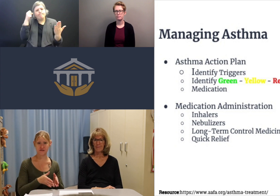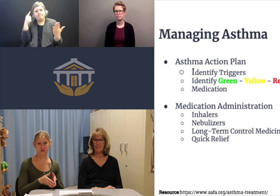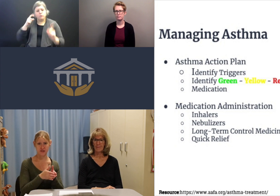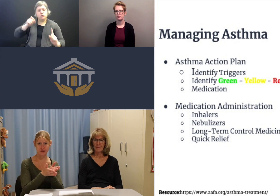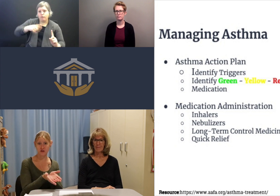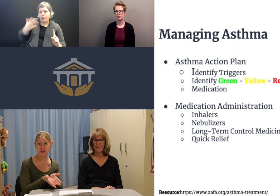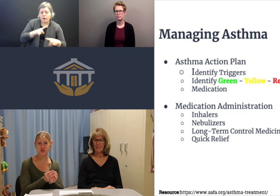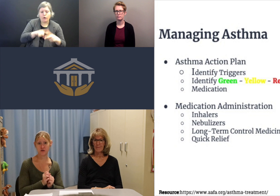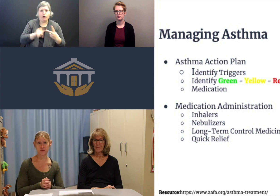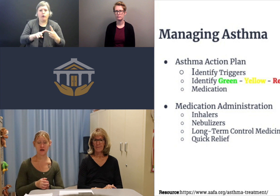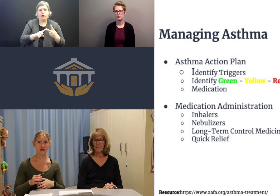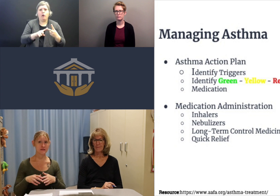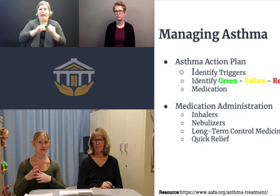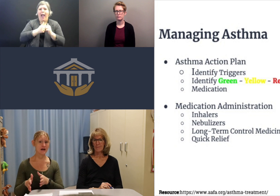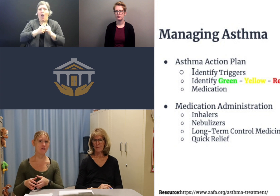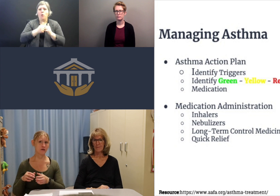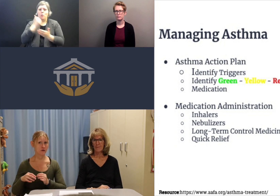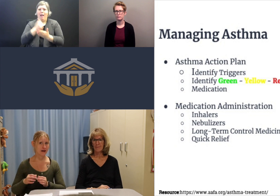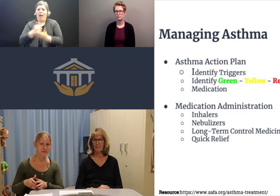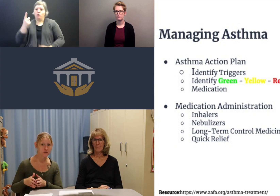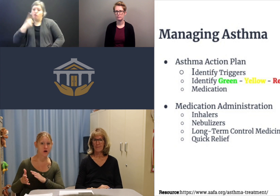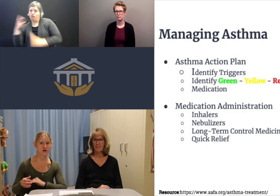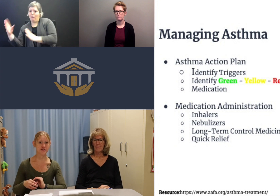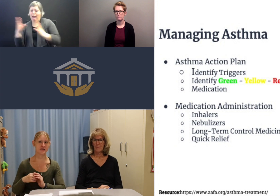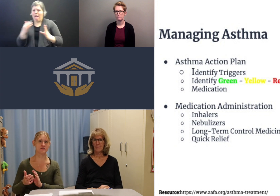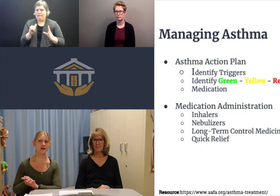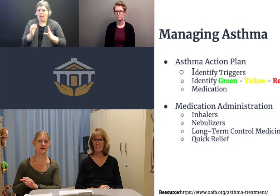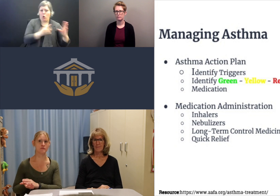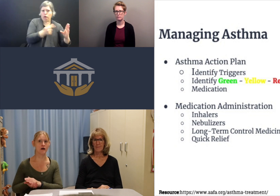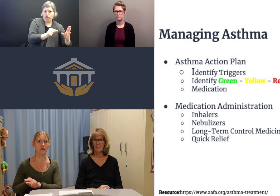zones, like the green zone, the yellow, you know, we have to be a little cautious and the red. Well,